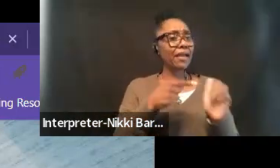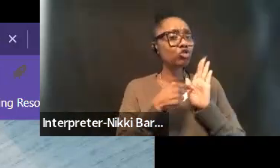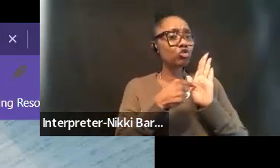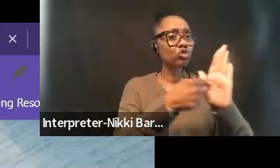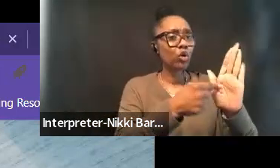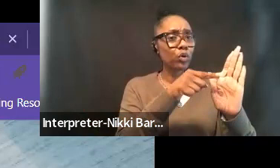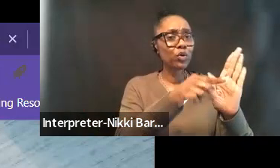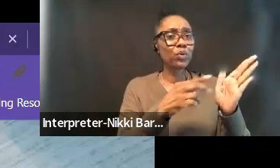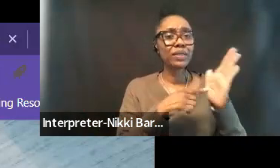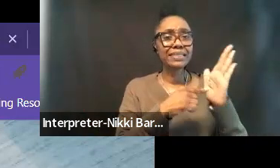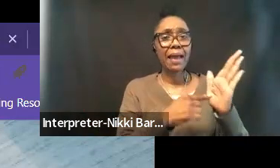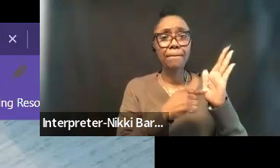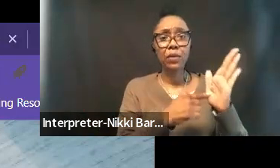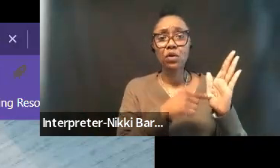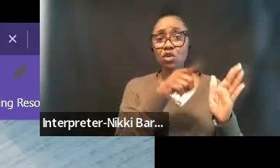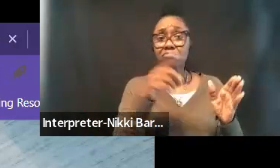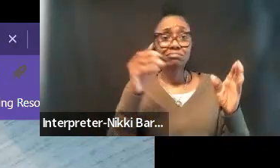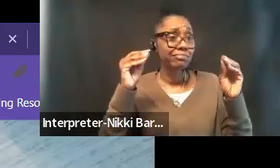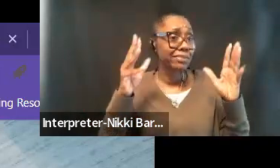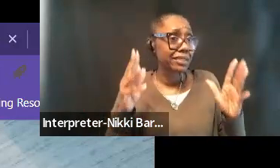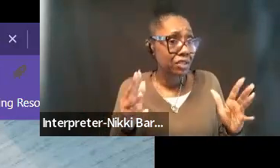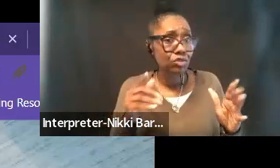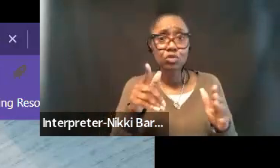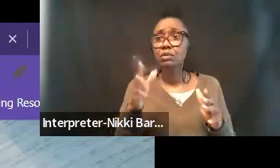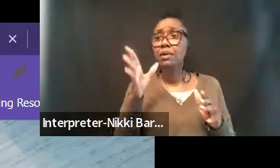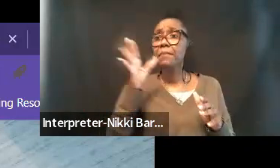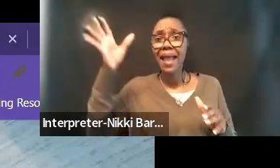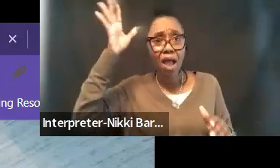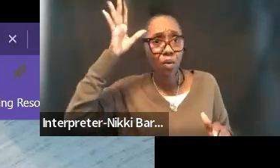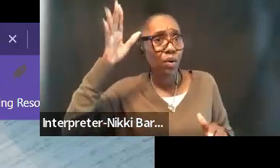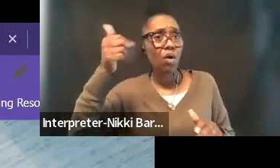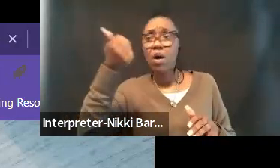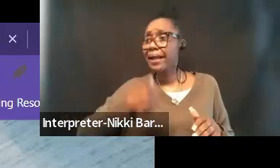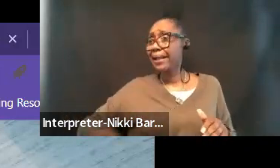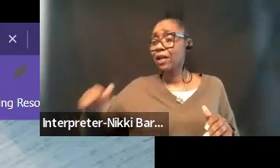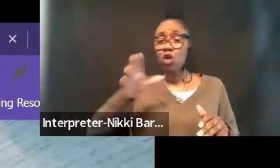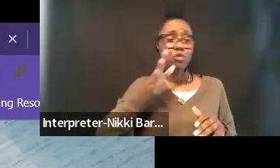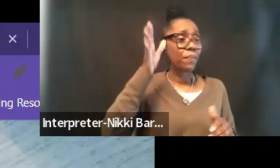If you're a teacher or if you're a parent helping. A teacher.